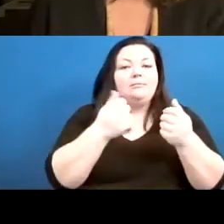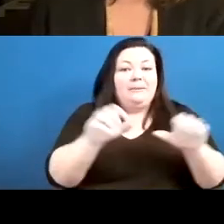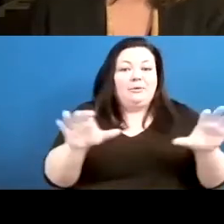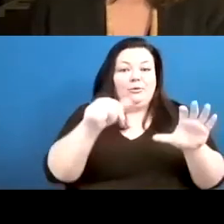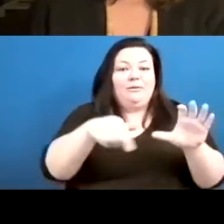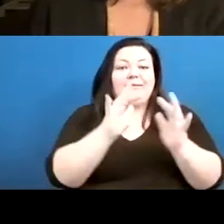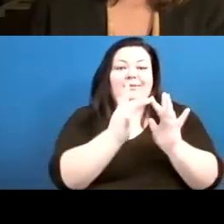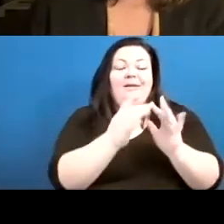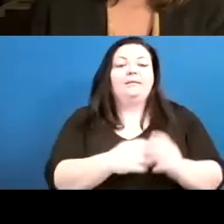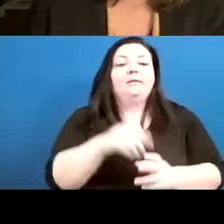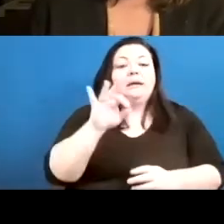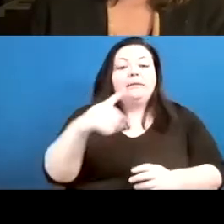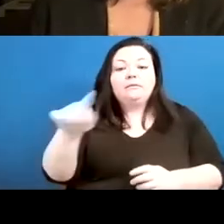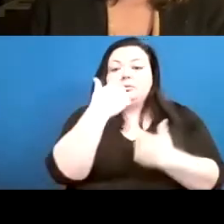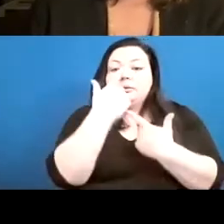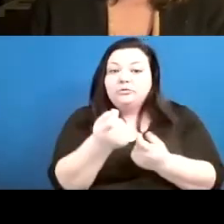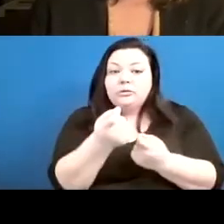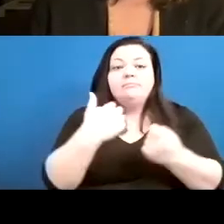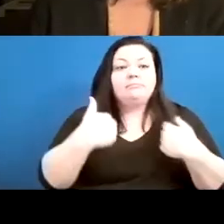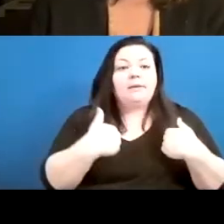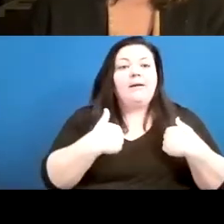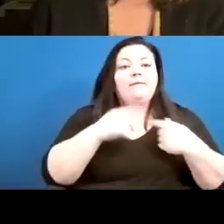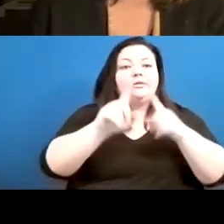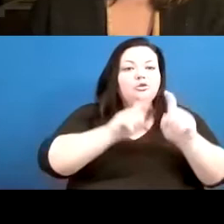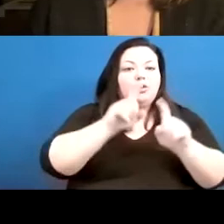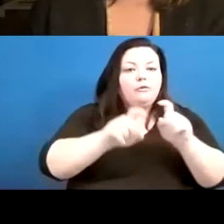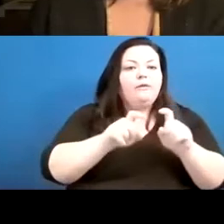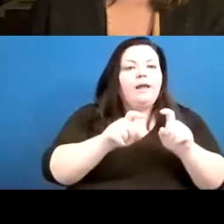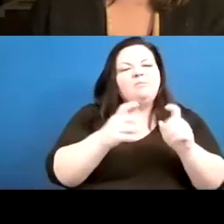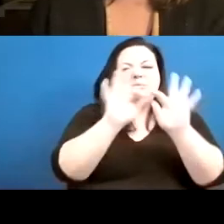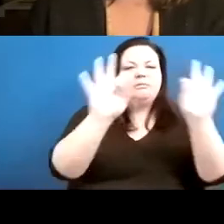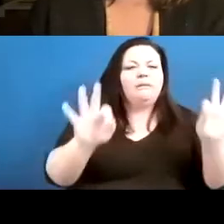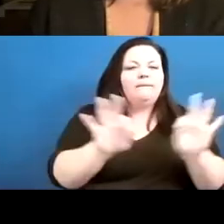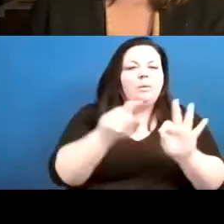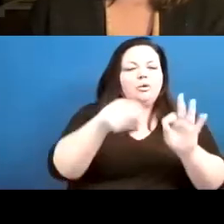if you're interested we have a survey, a little, um, form for you to fill out and we'll put your name on a list,